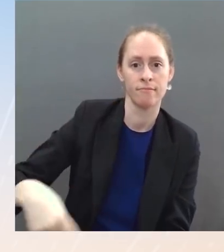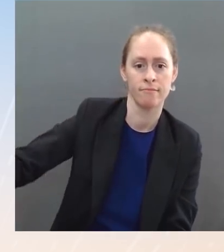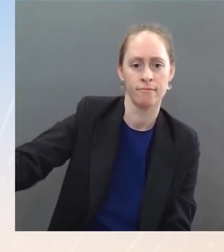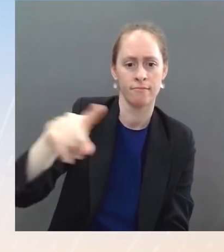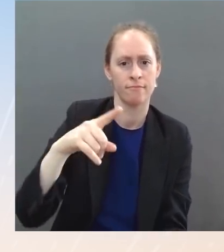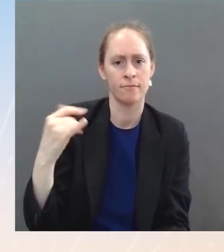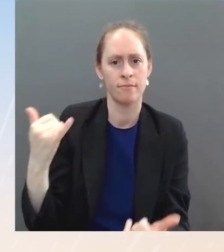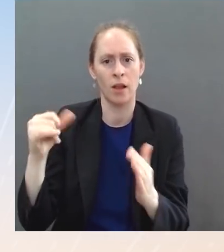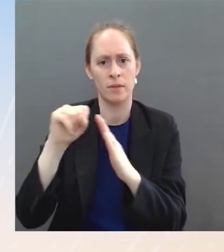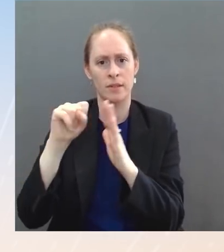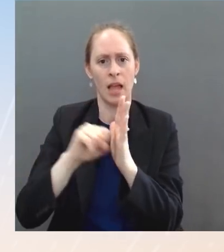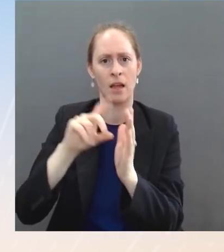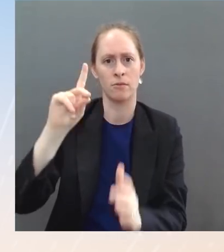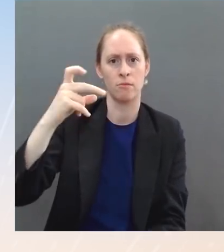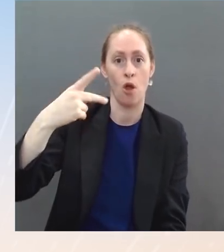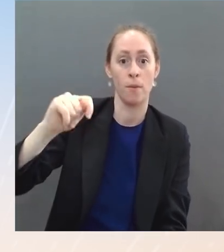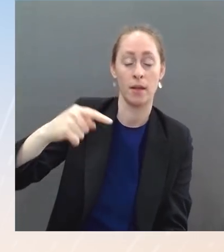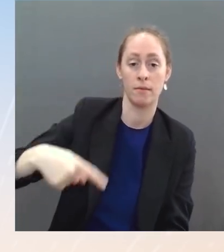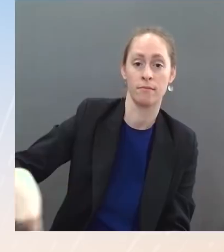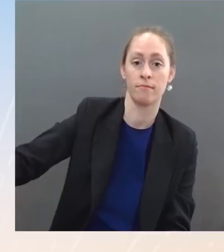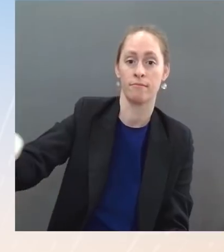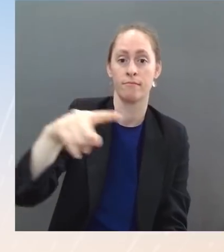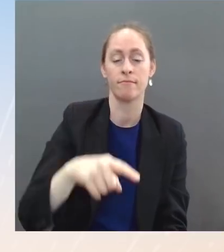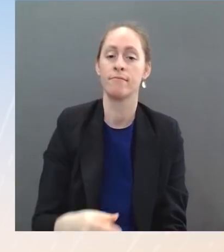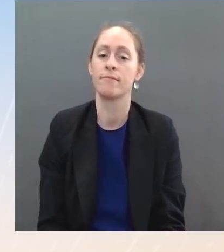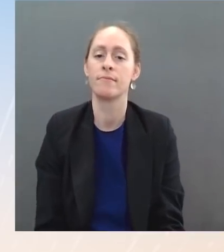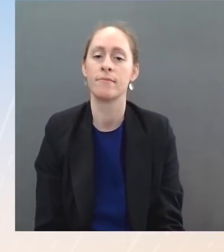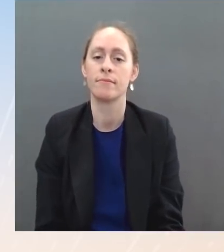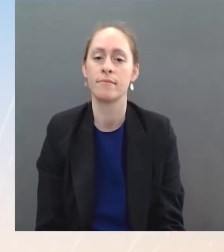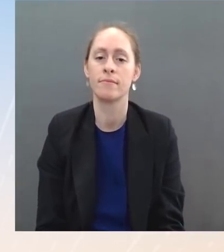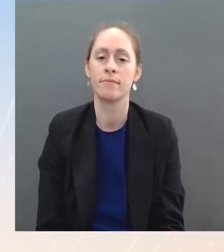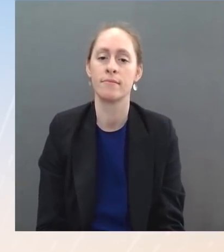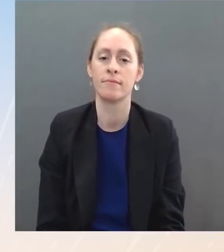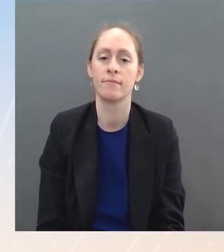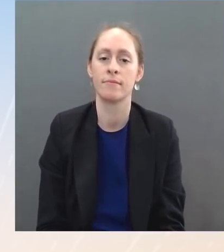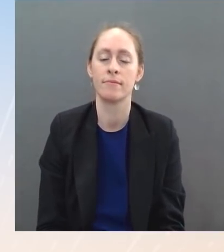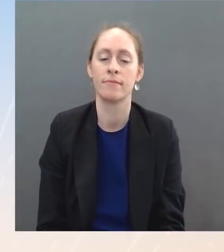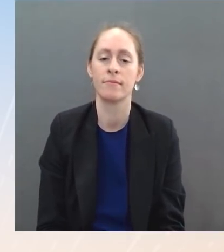to give you a fully elaborate answer to this question, in technical detail,